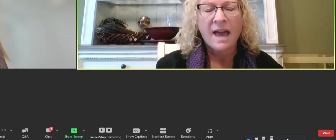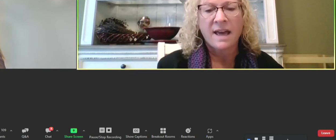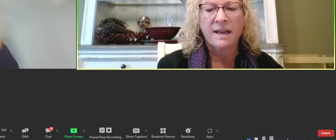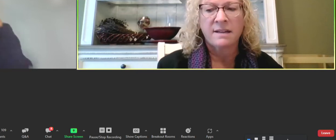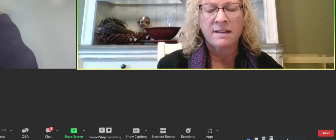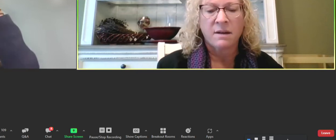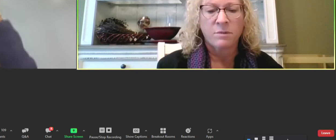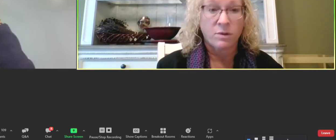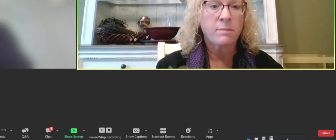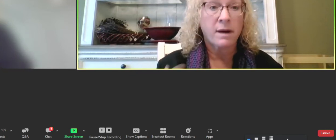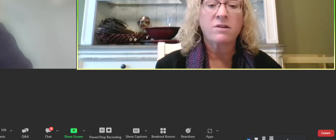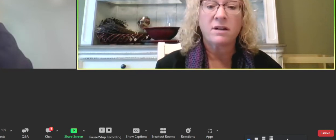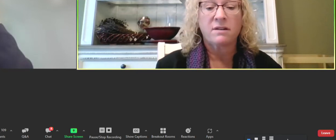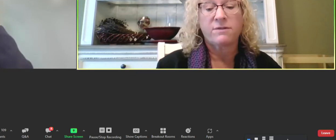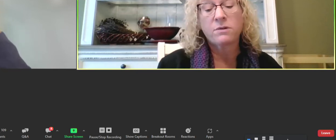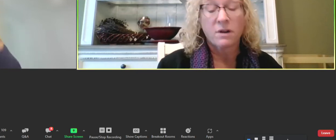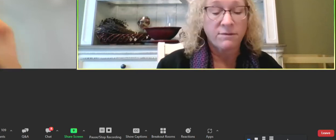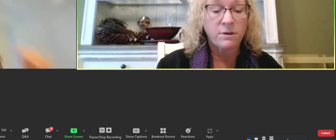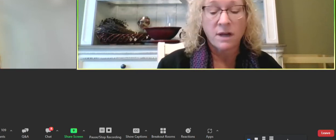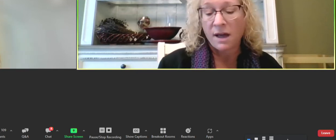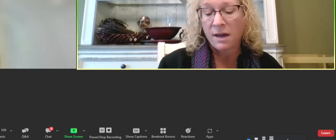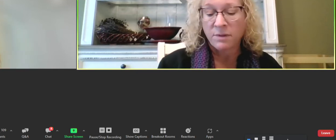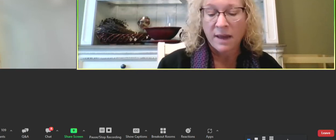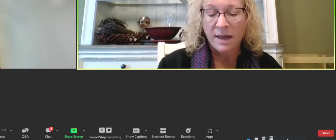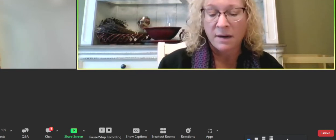I monitored it a few times and I was